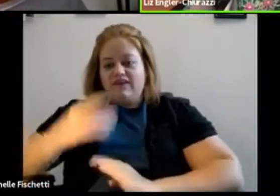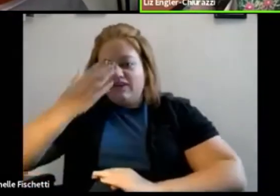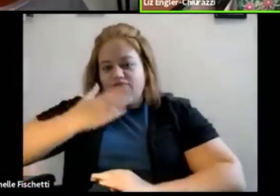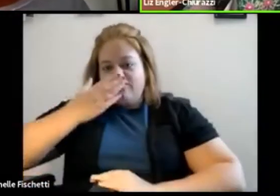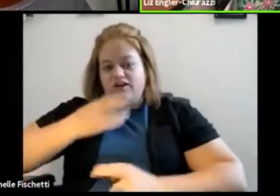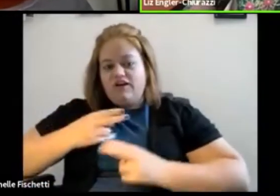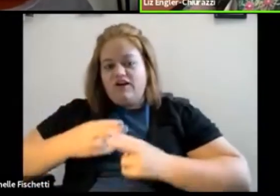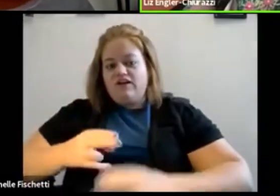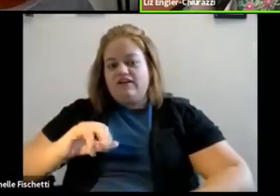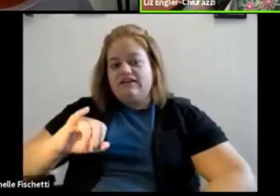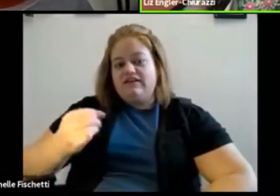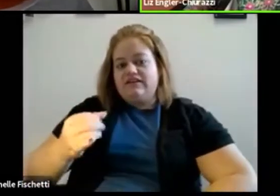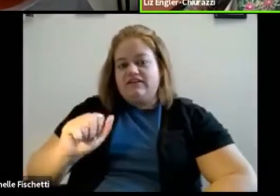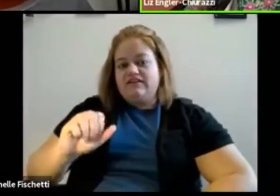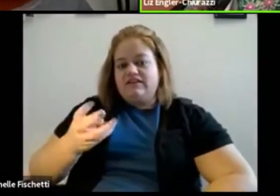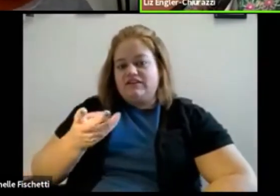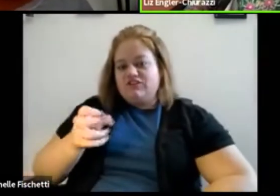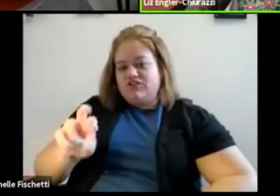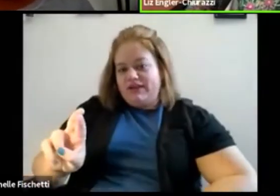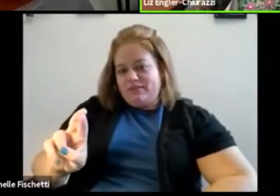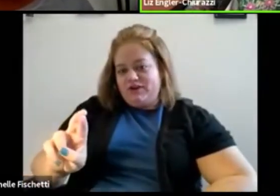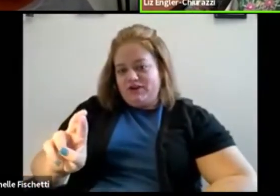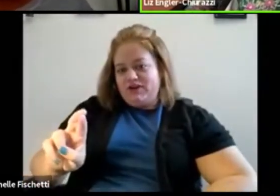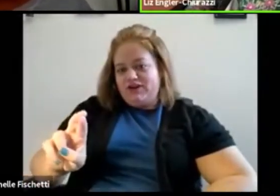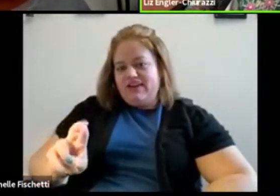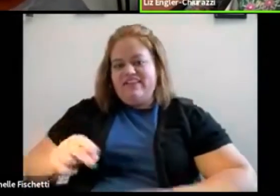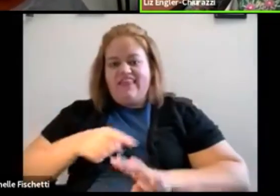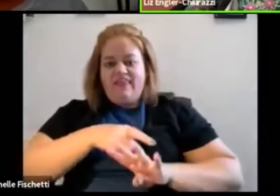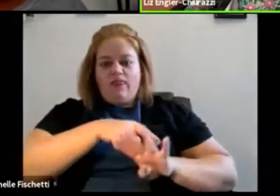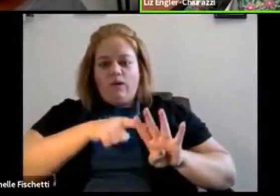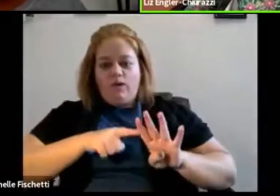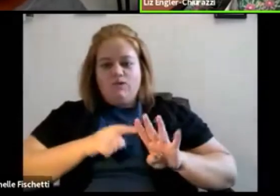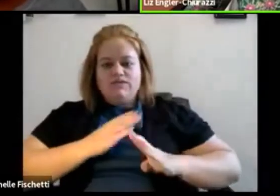and then those those blockers in addition to trying to help their jammer